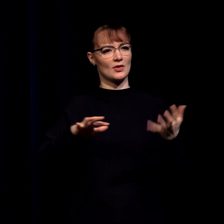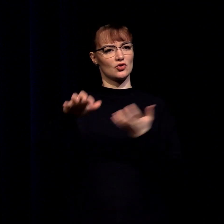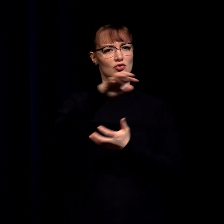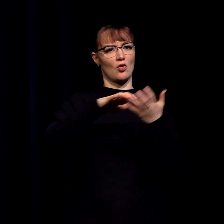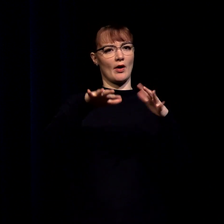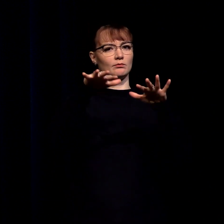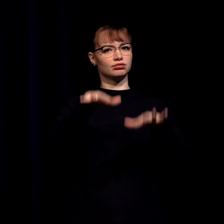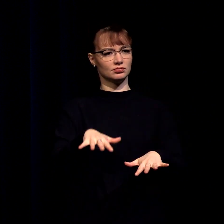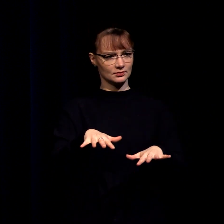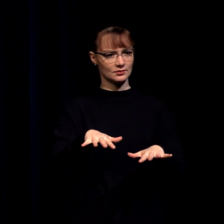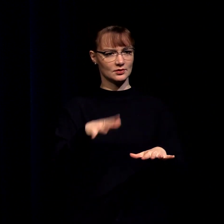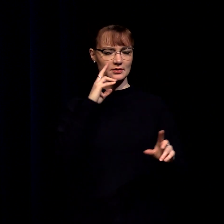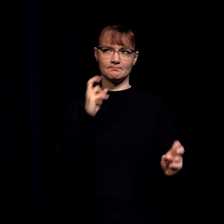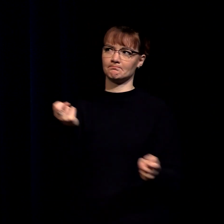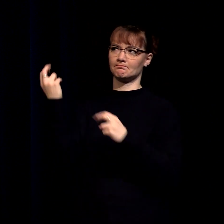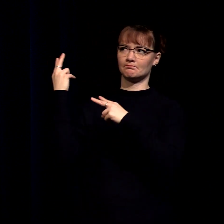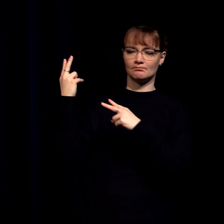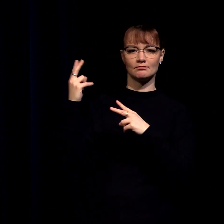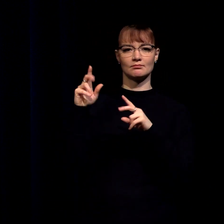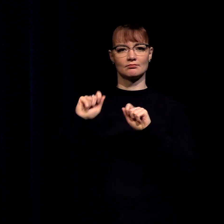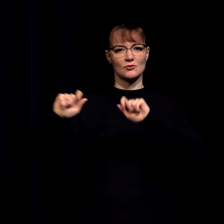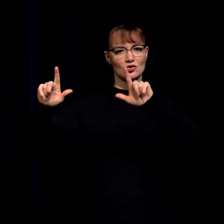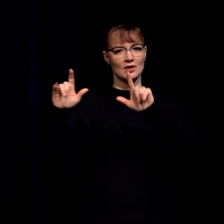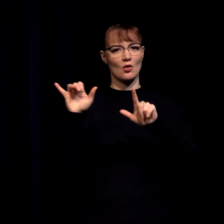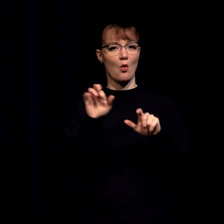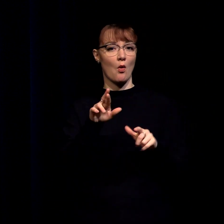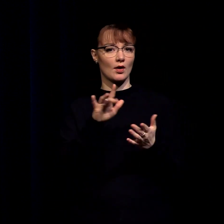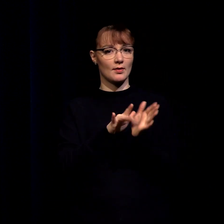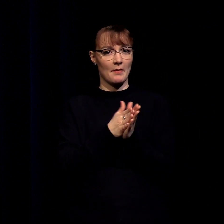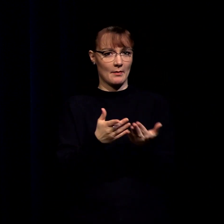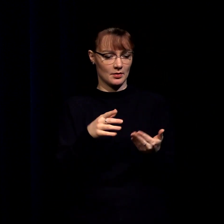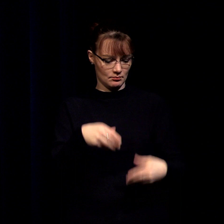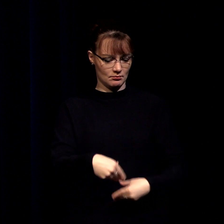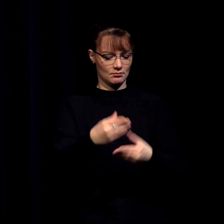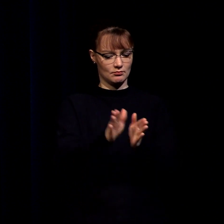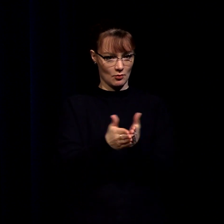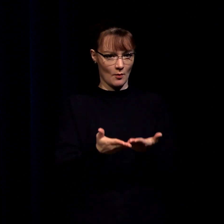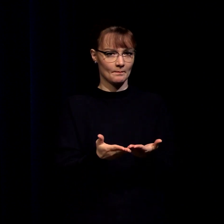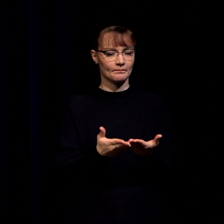it up here on the screen for you. You're welcome to look in your pew Bibles. We'll be reading from the New Living